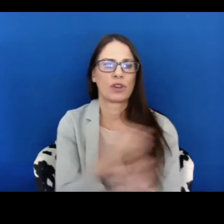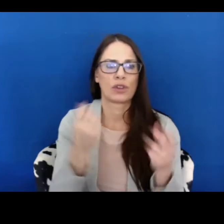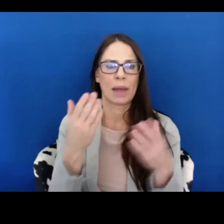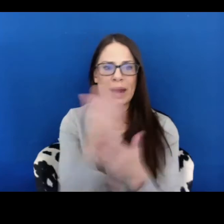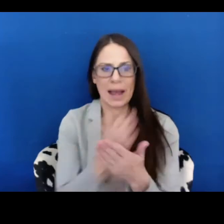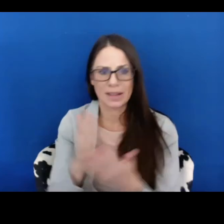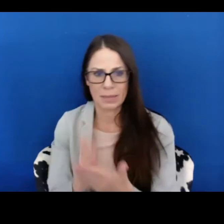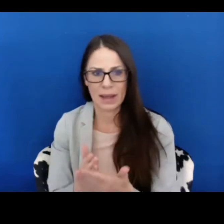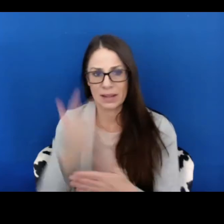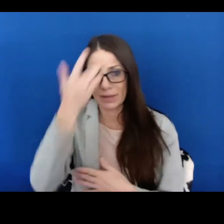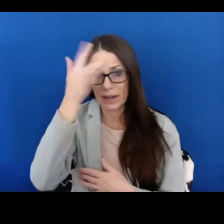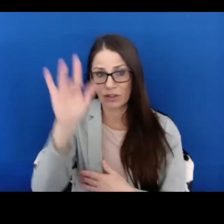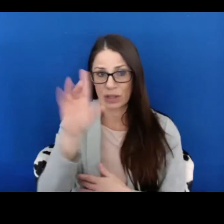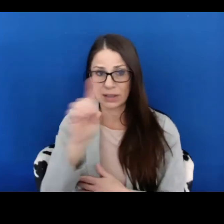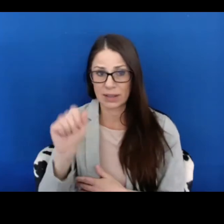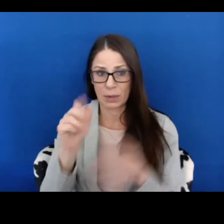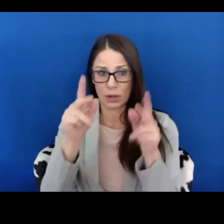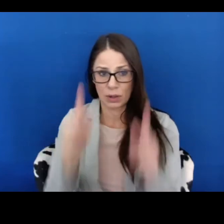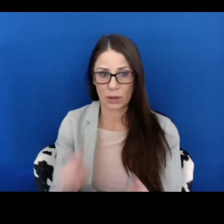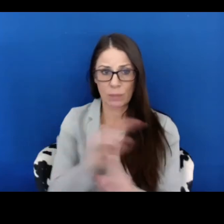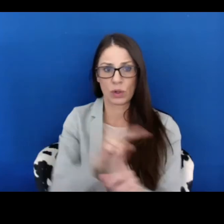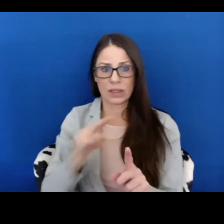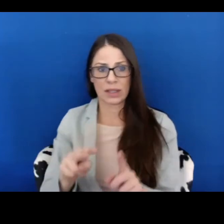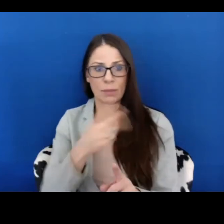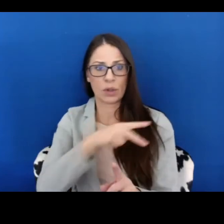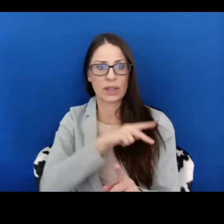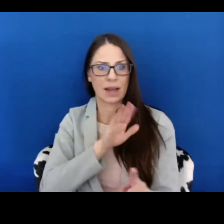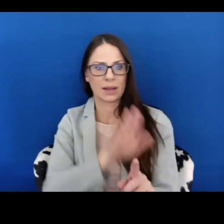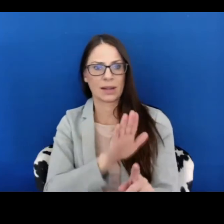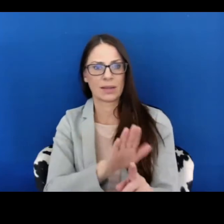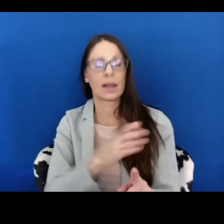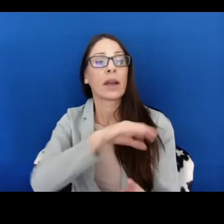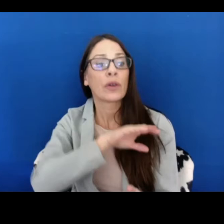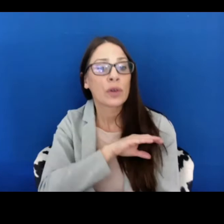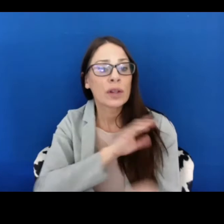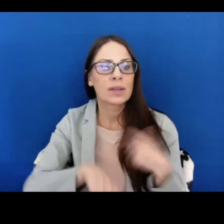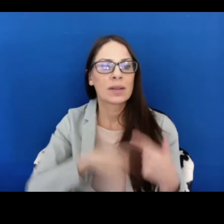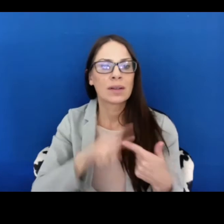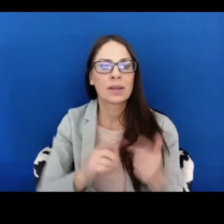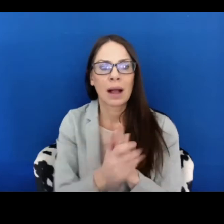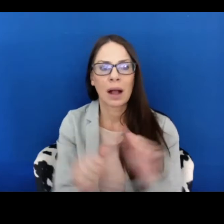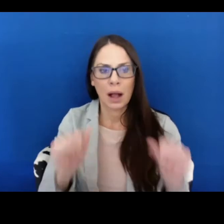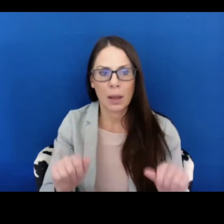disabled individuals perceived personality characteristics competencies and competencies